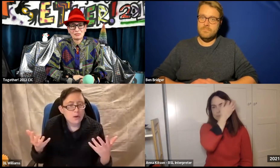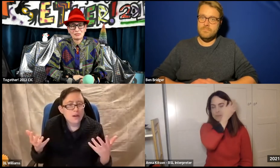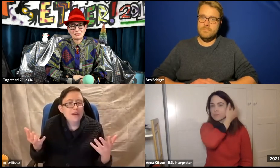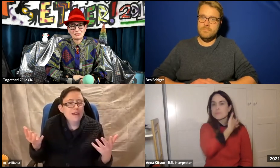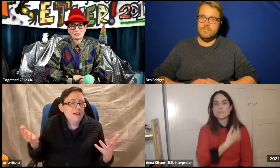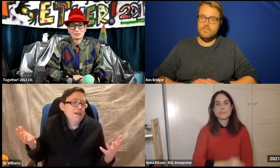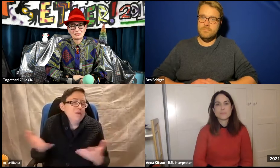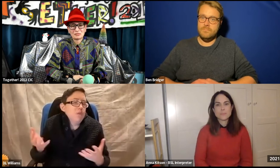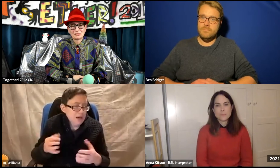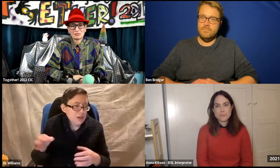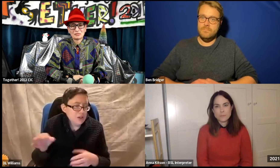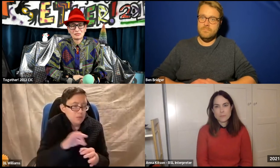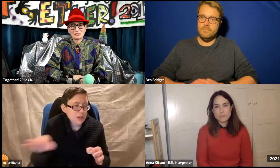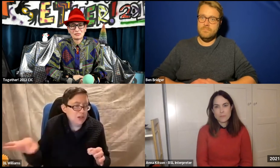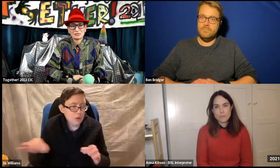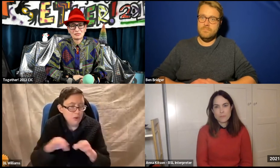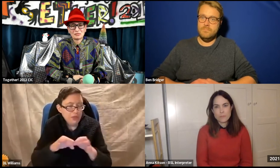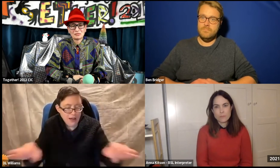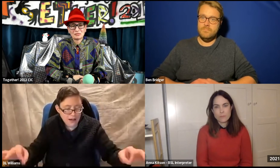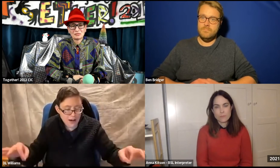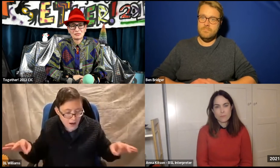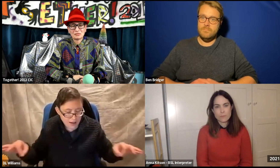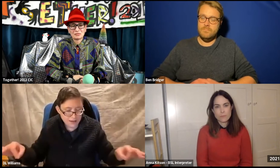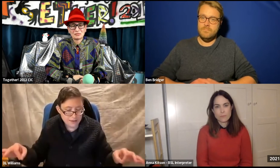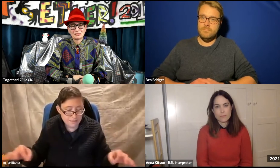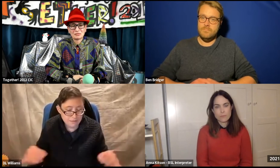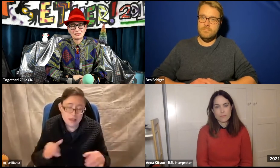is where should we draw that line.